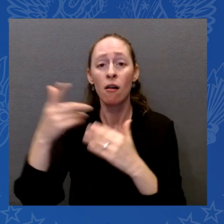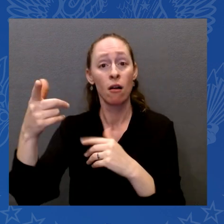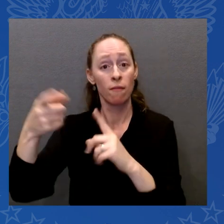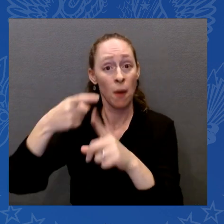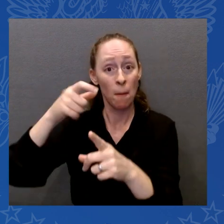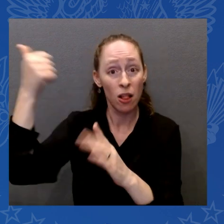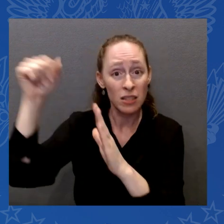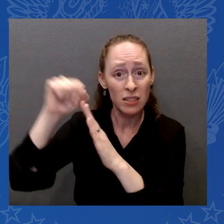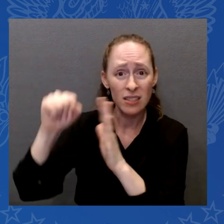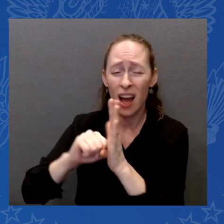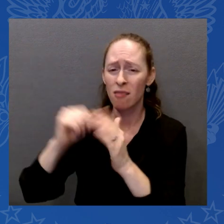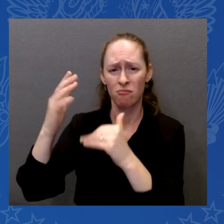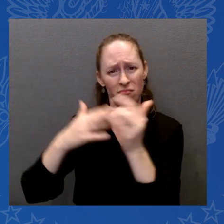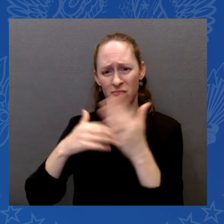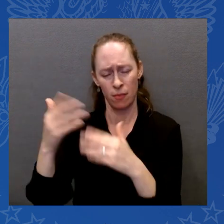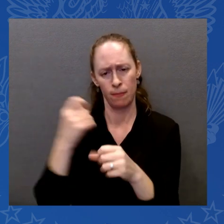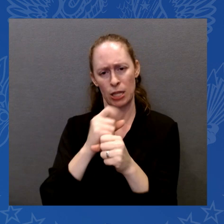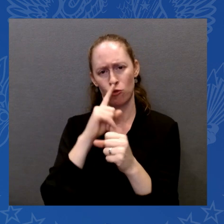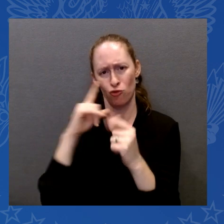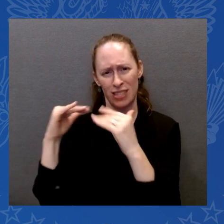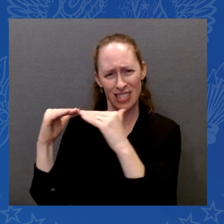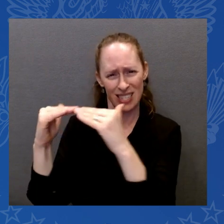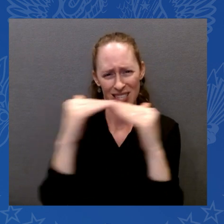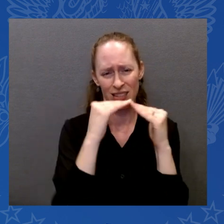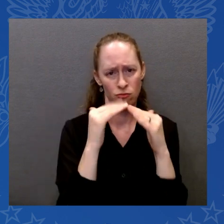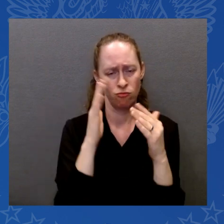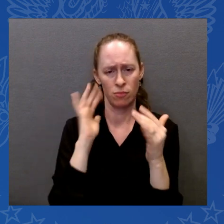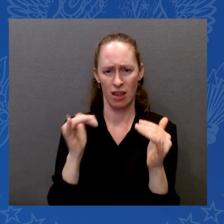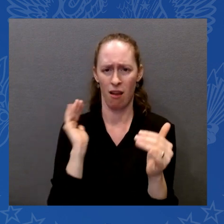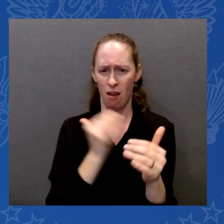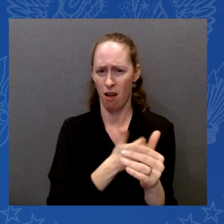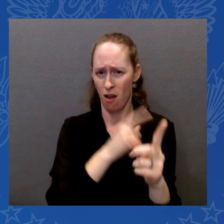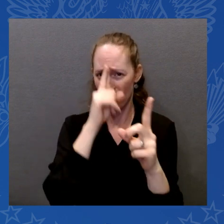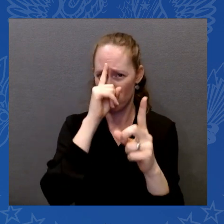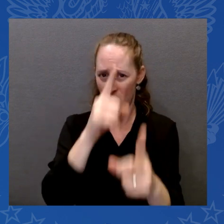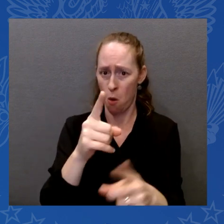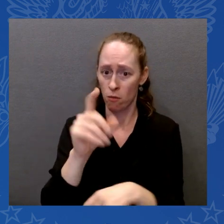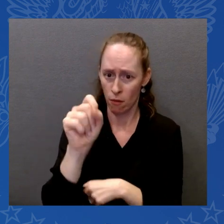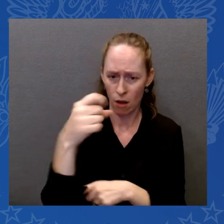However, even with this level of preparation and support from our colleagues, institutions